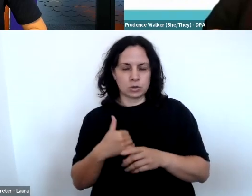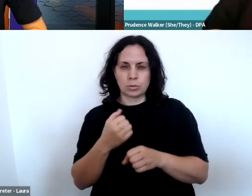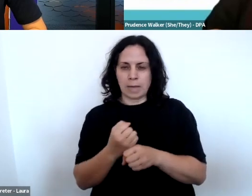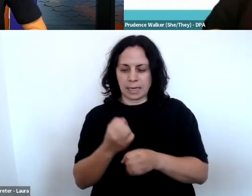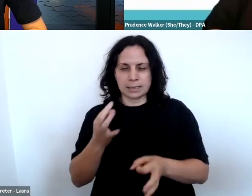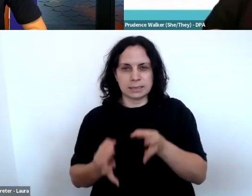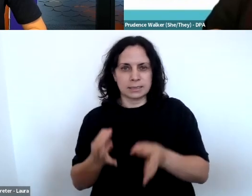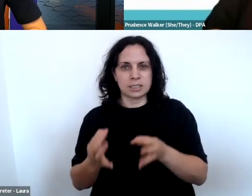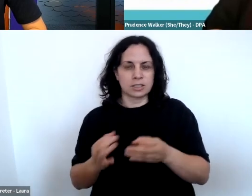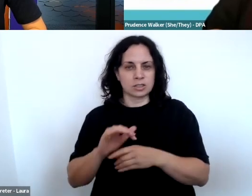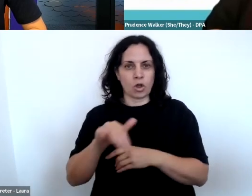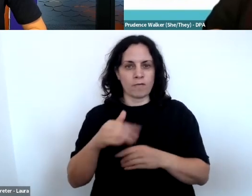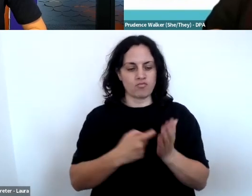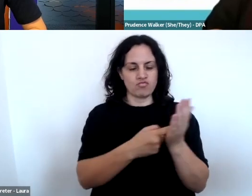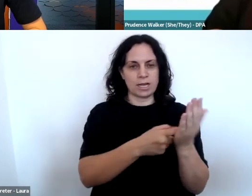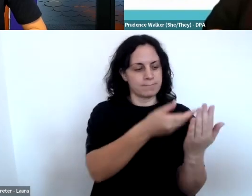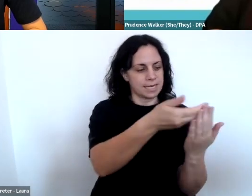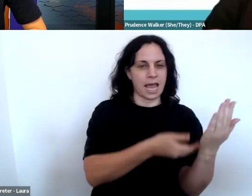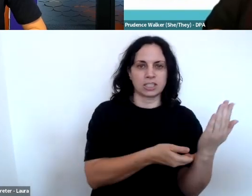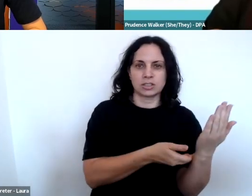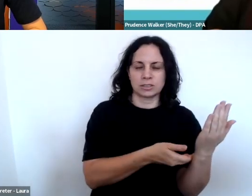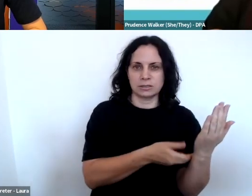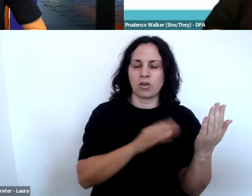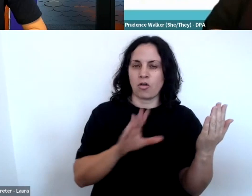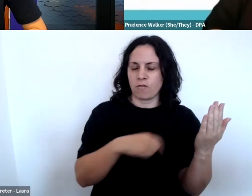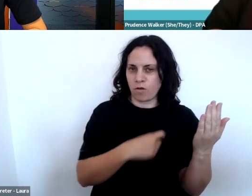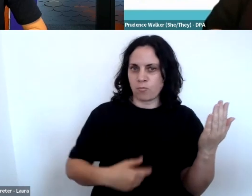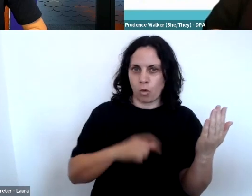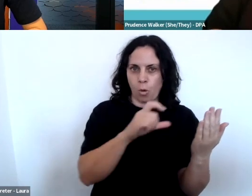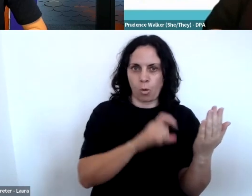those recommendations and other really key recommendations affecting disabled people.